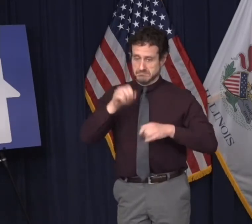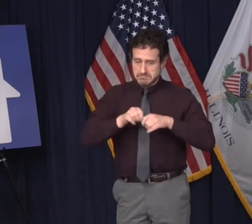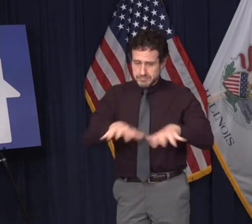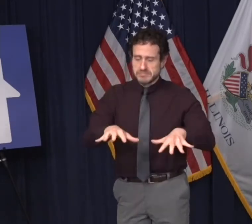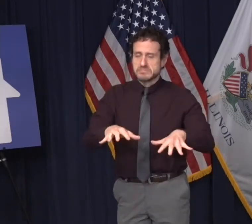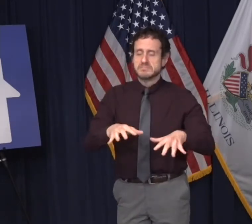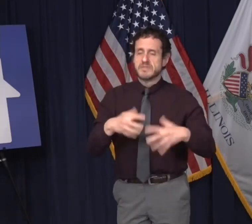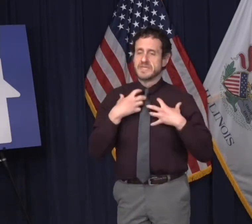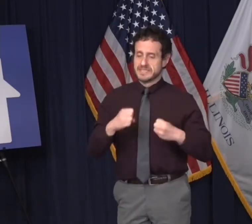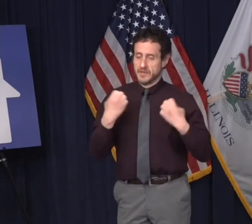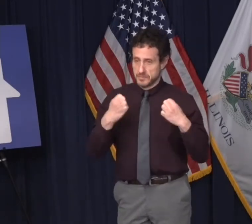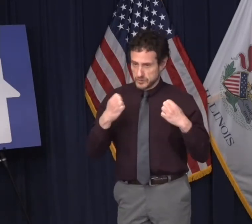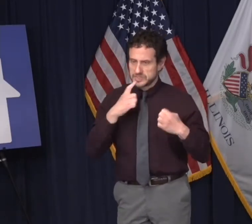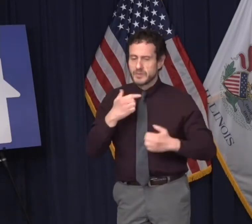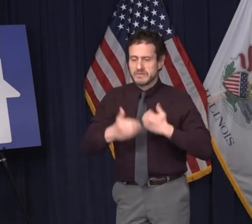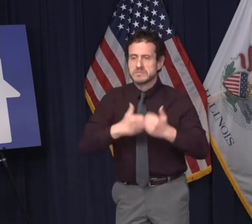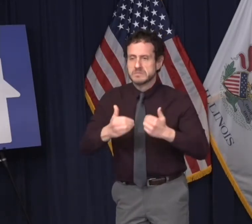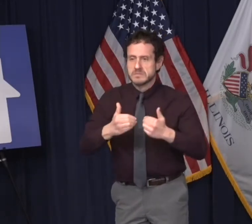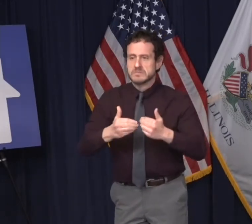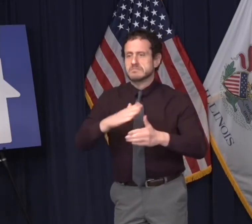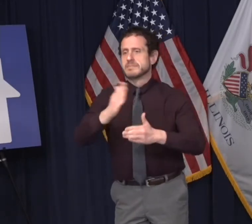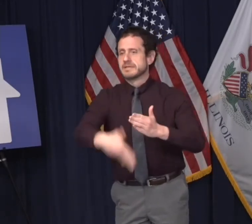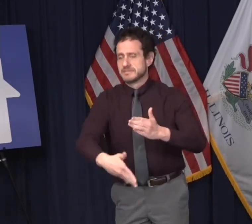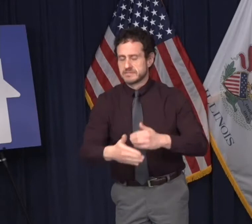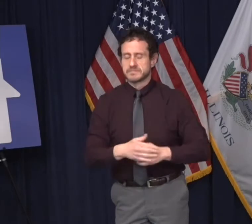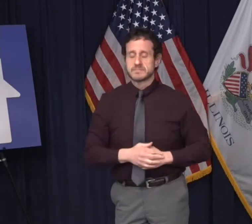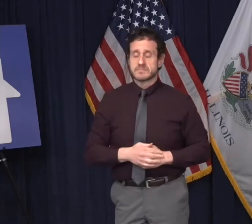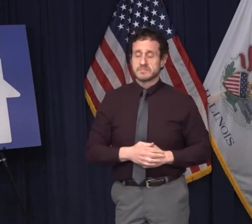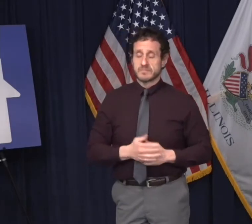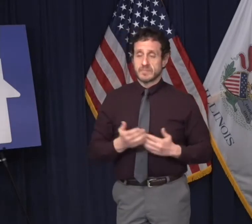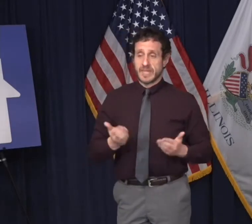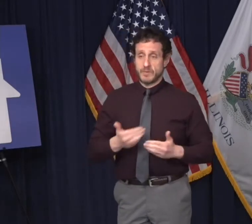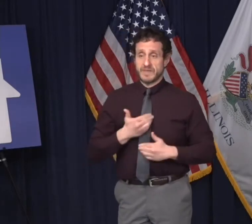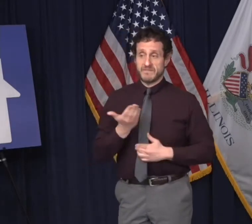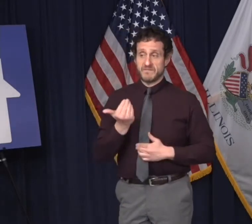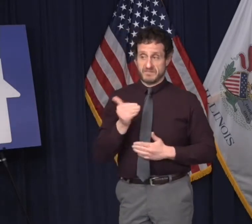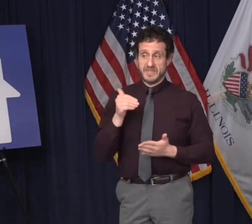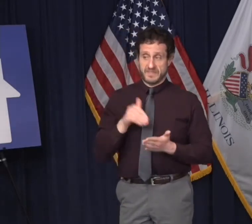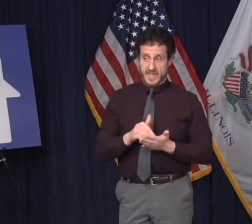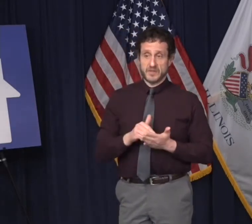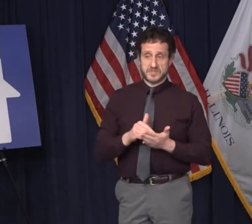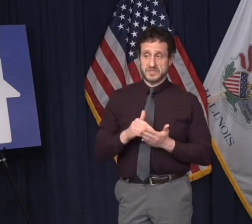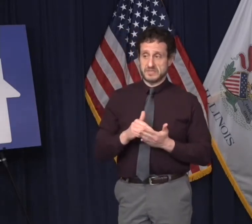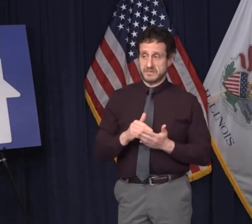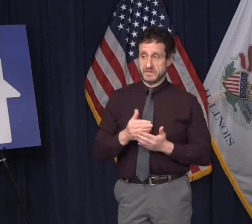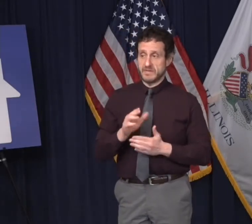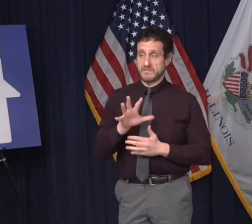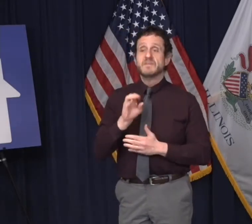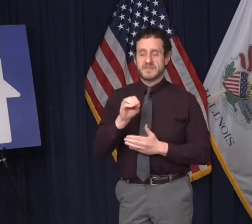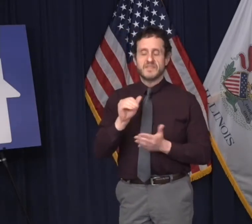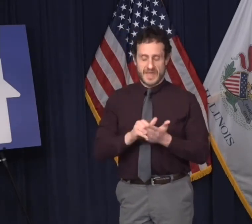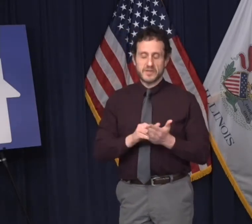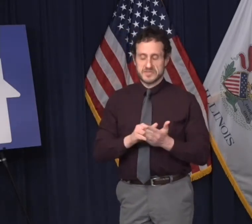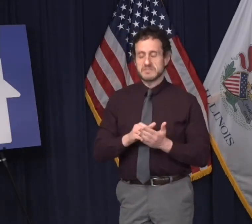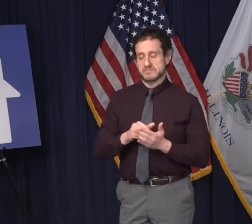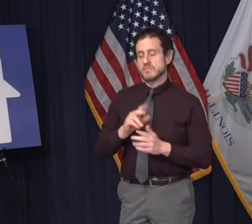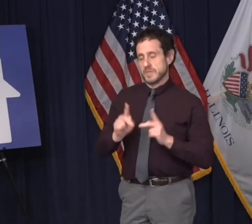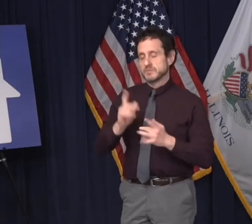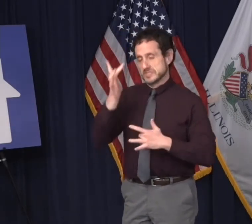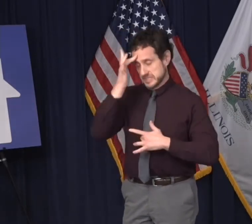OF THIS CRISIS. HERE IN ILLINOIS WE HAVE HAD MORE THAN 50,000 KNOWN CASES TO